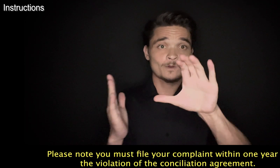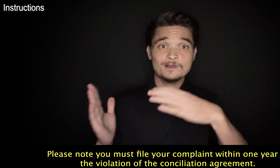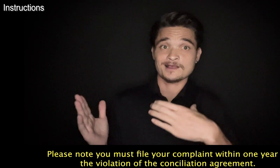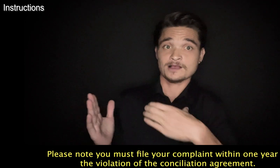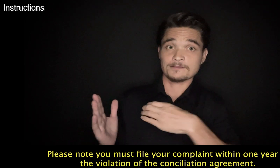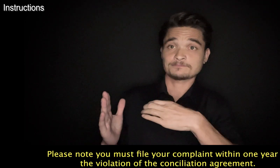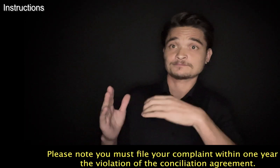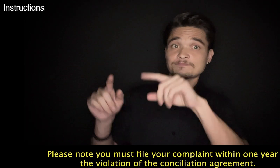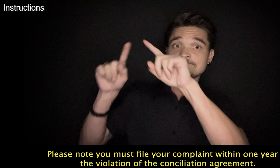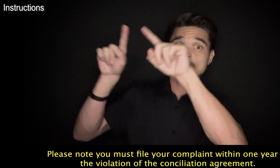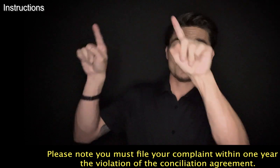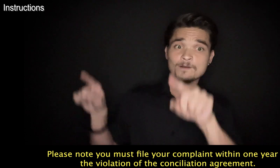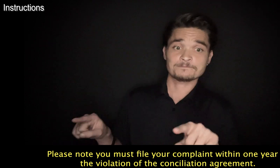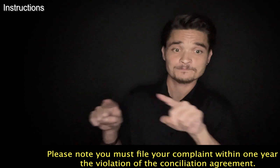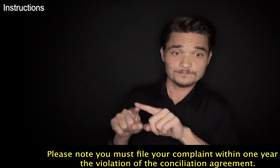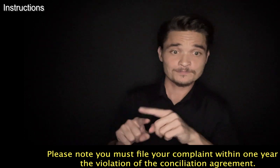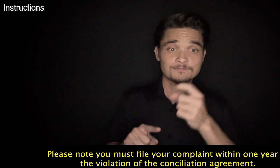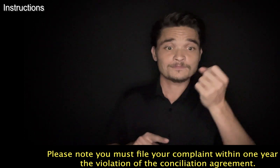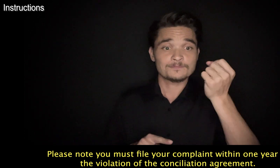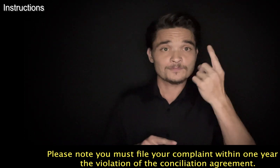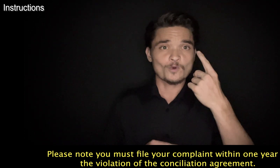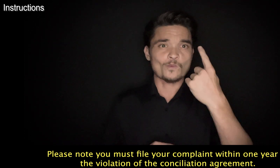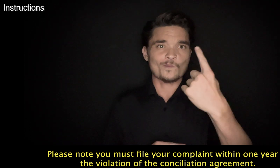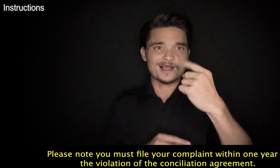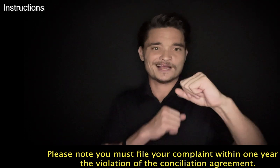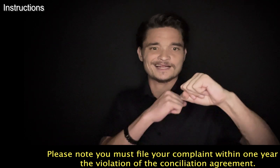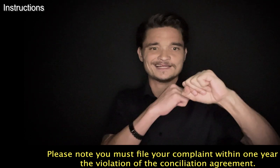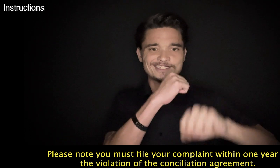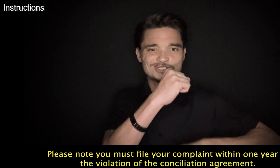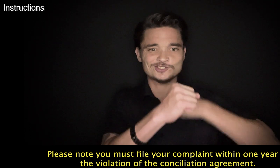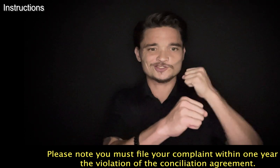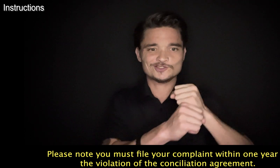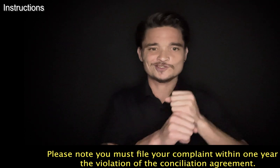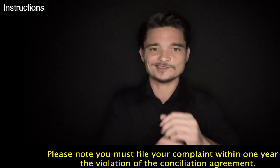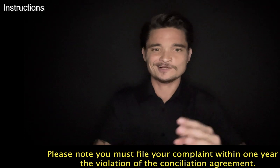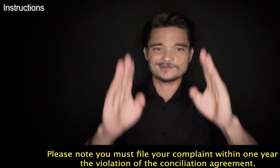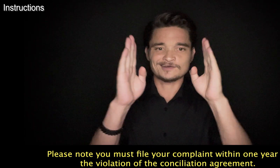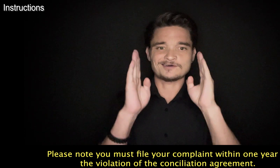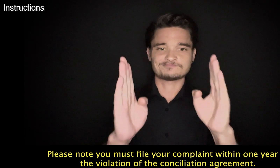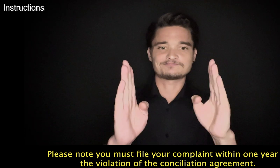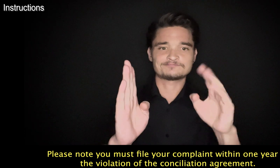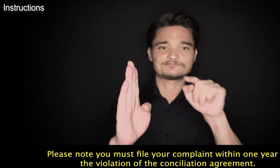Please note you must file your complaint within one year of the violation of the conciliation agreement.